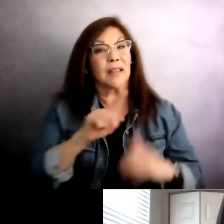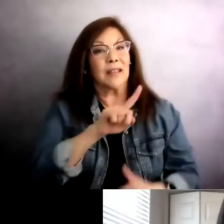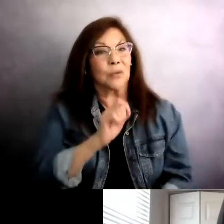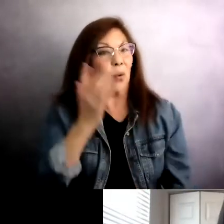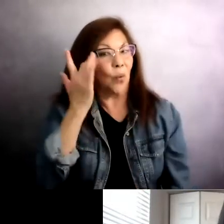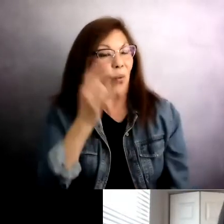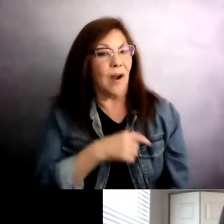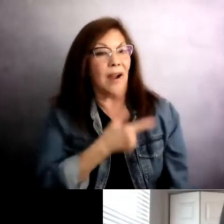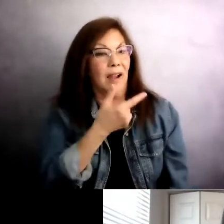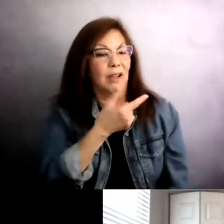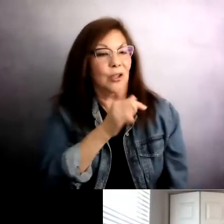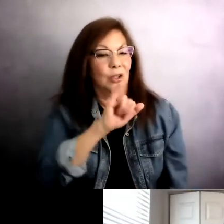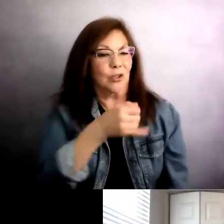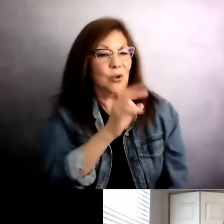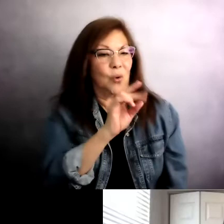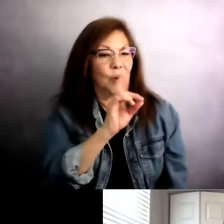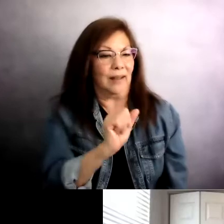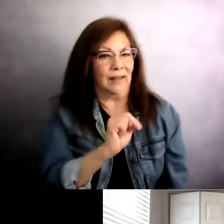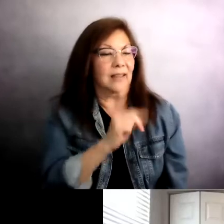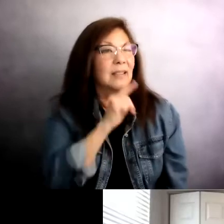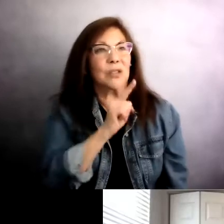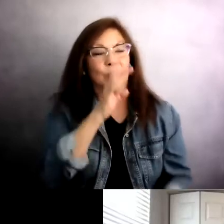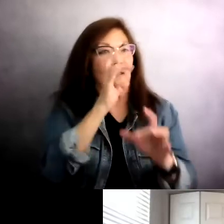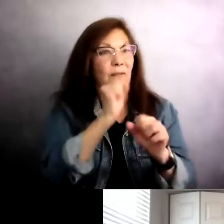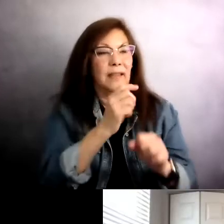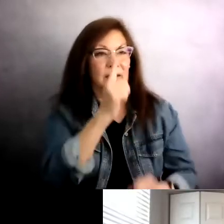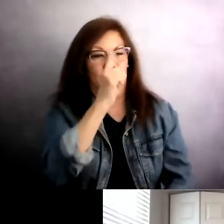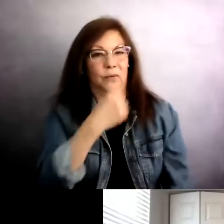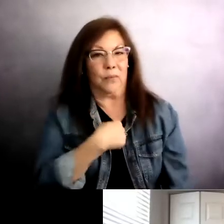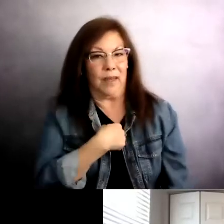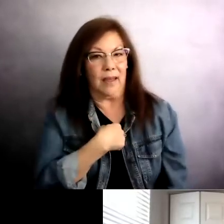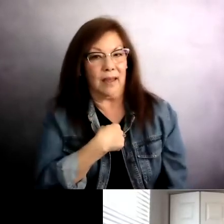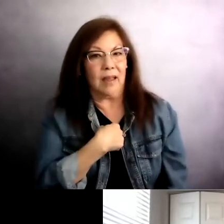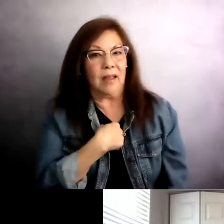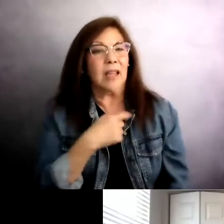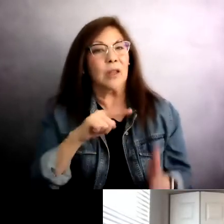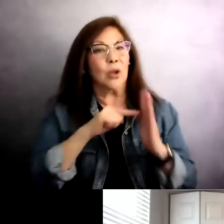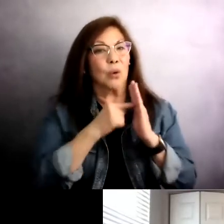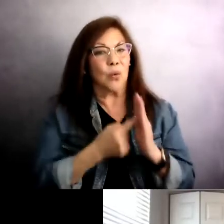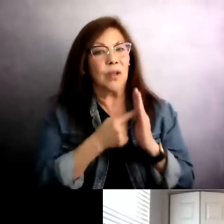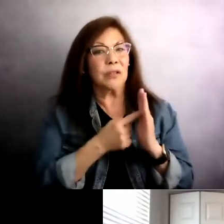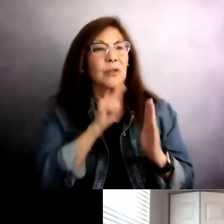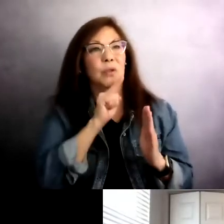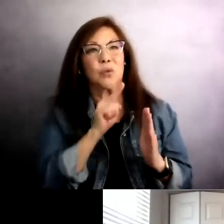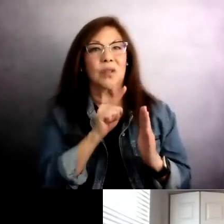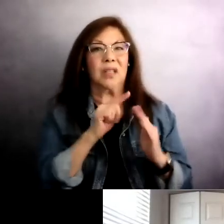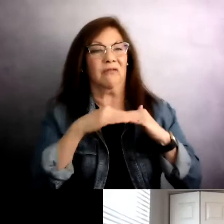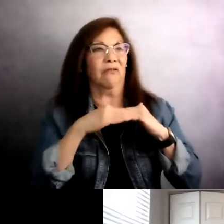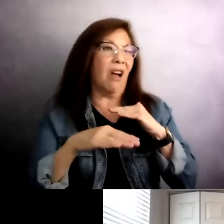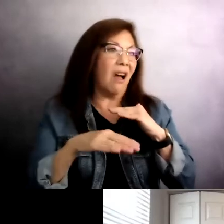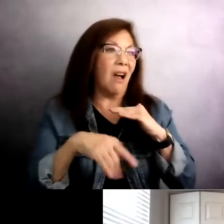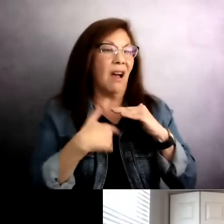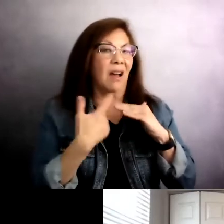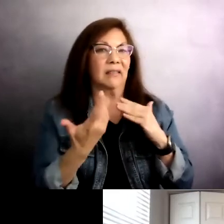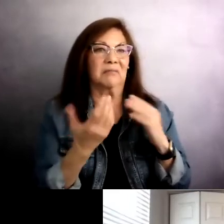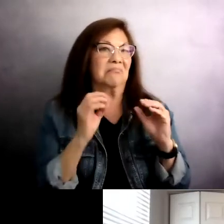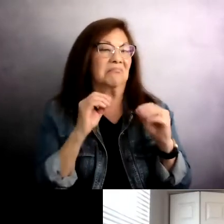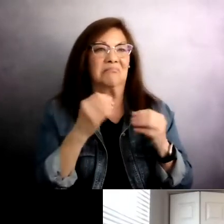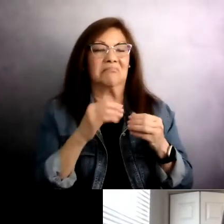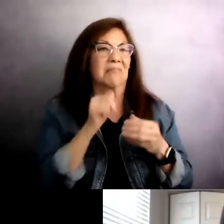the original she is quite a flat character. She is a cold, catty introduction to the world